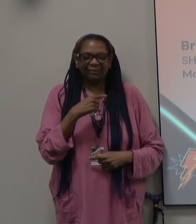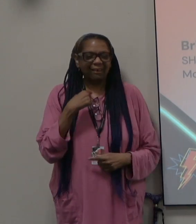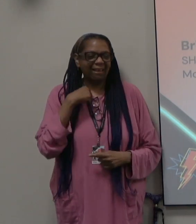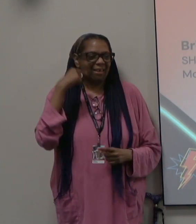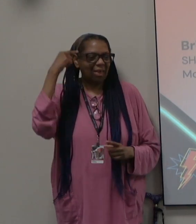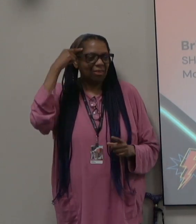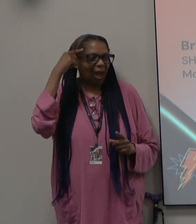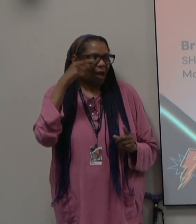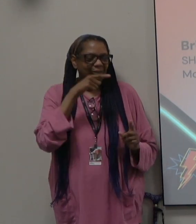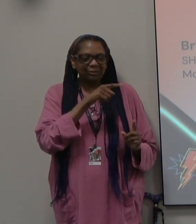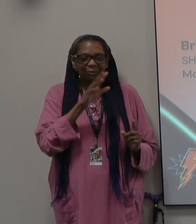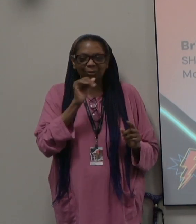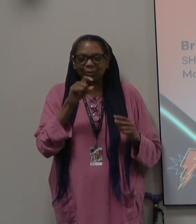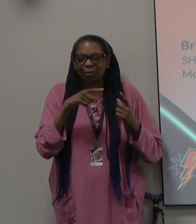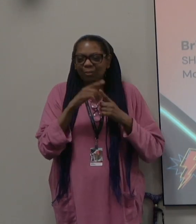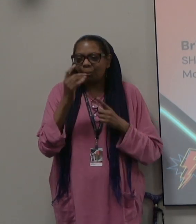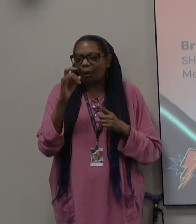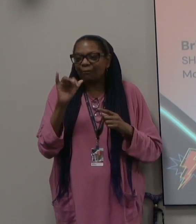Britney, when I first met her, I thought,